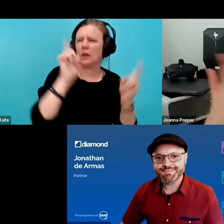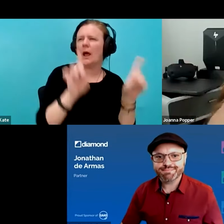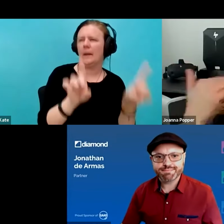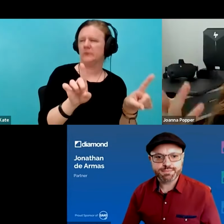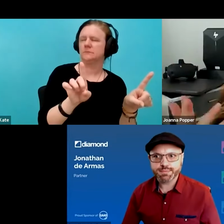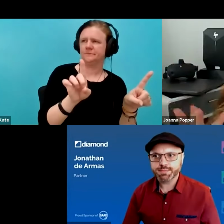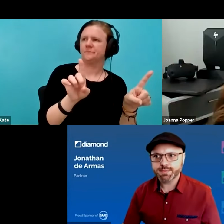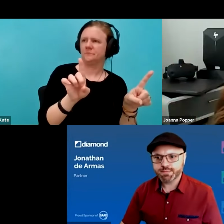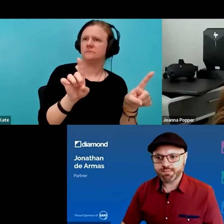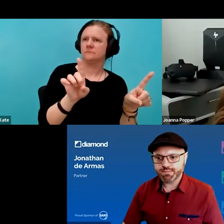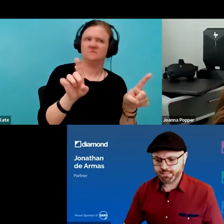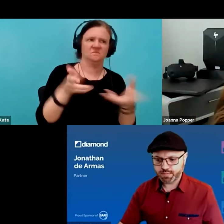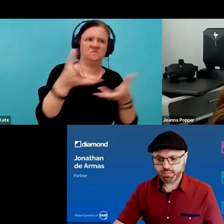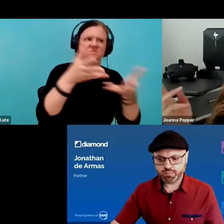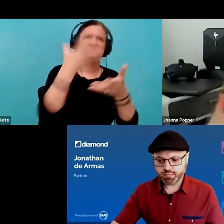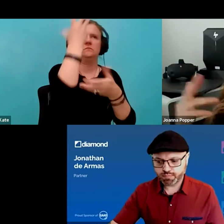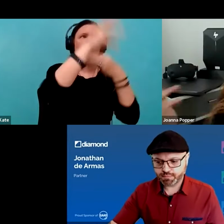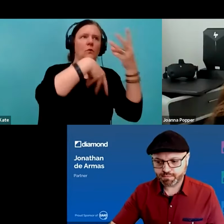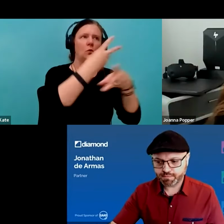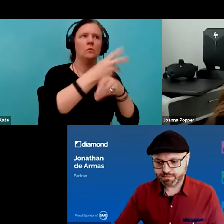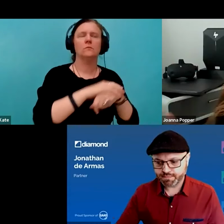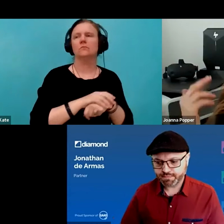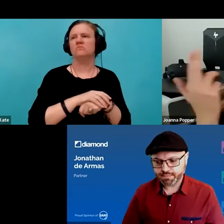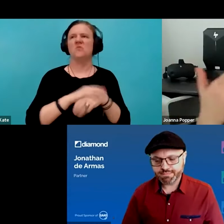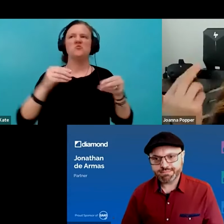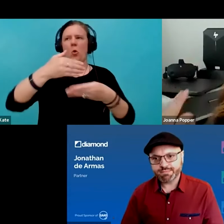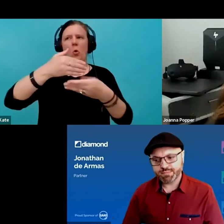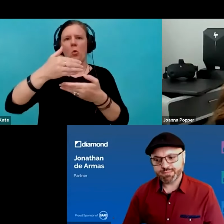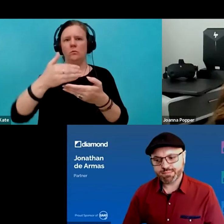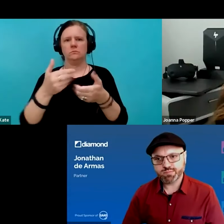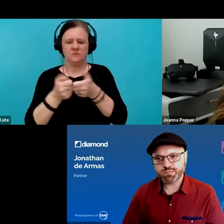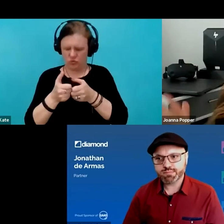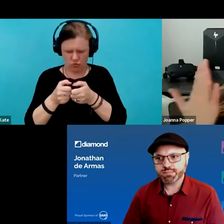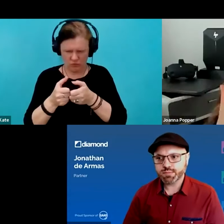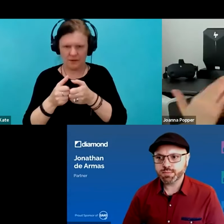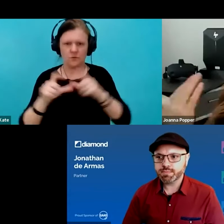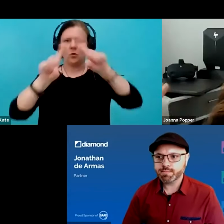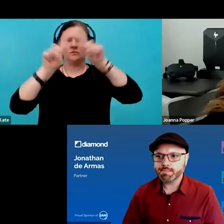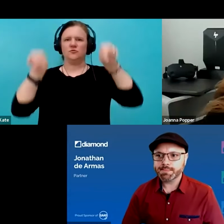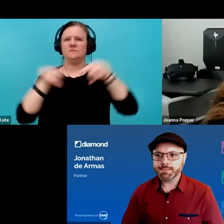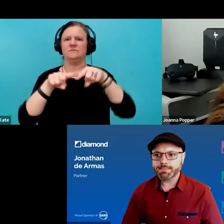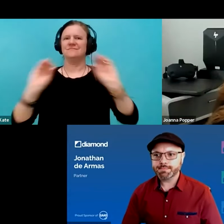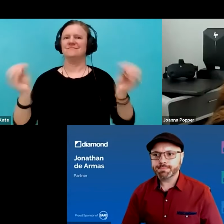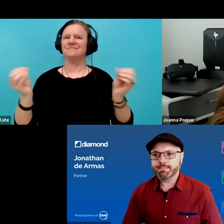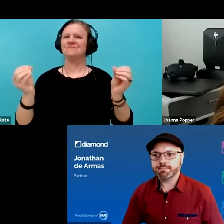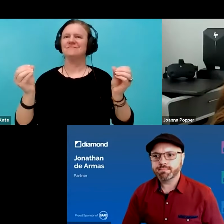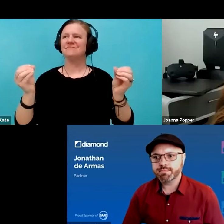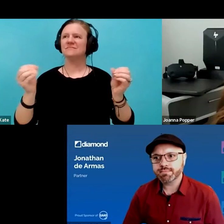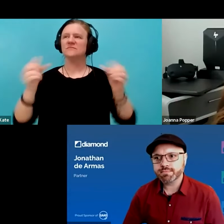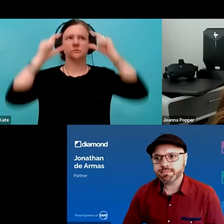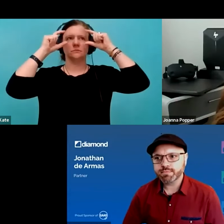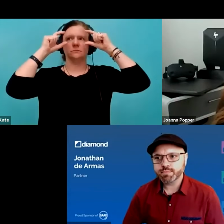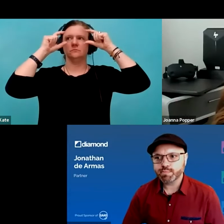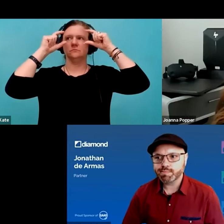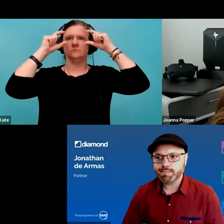Joanna Popper: To interact with the world will be the screen less future because the screens will be everywhere and you know, they'll, they'll be with us, no matter where we're going.